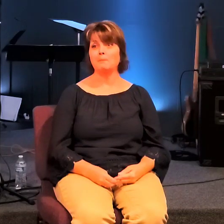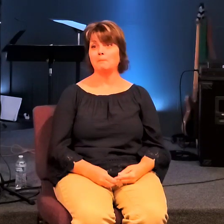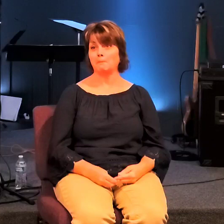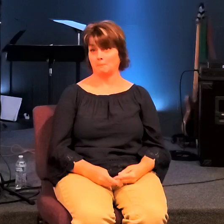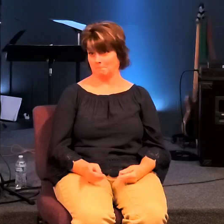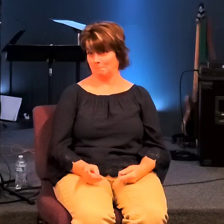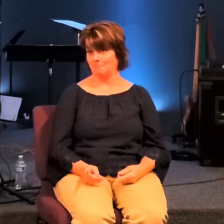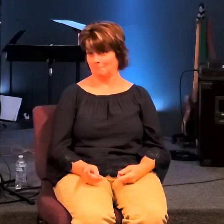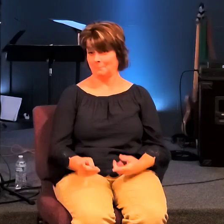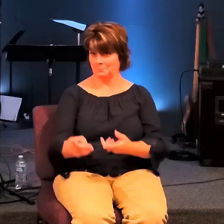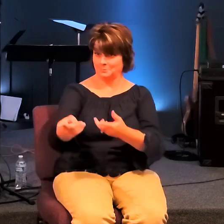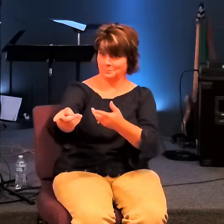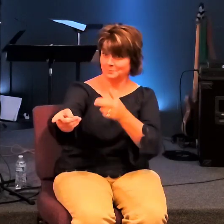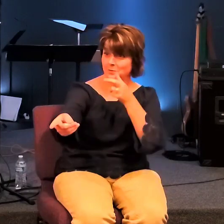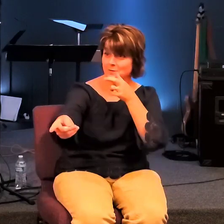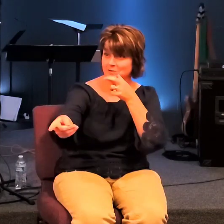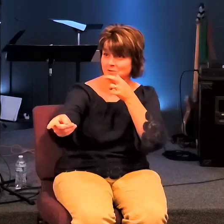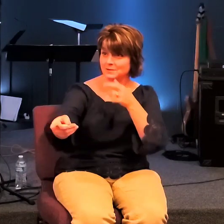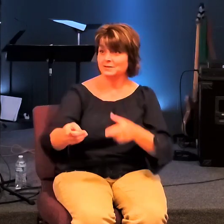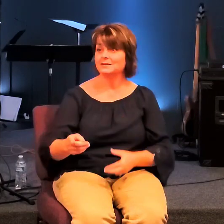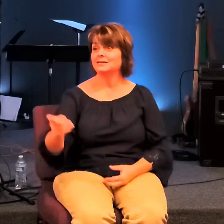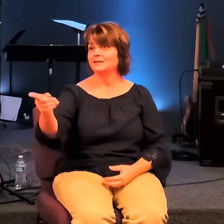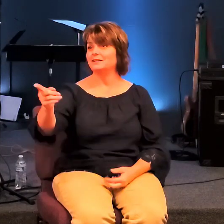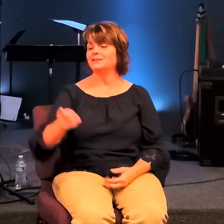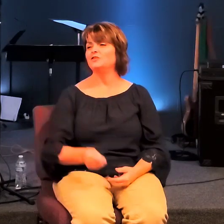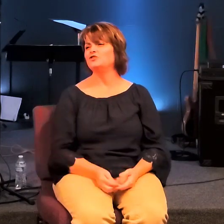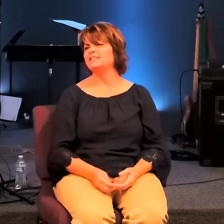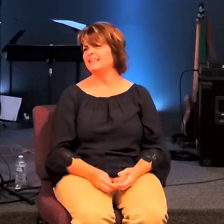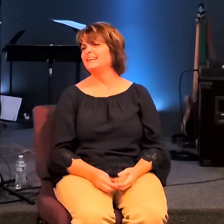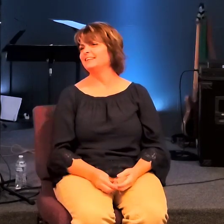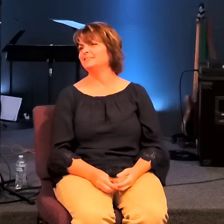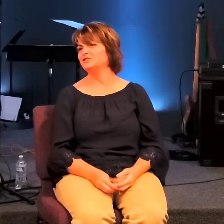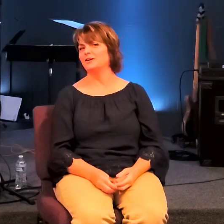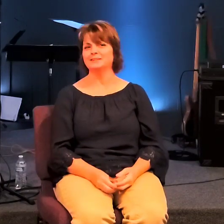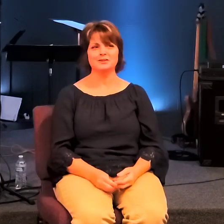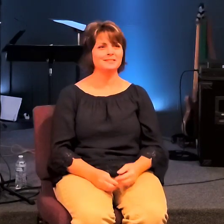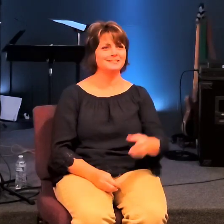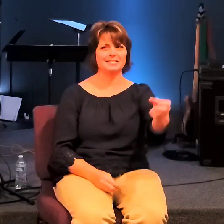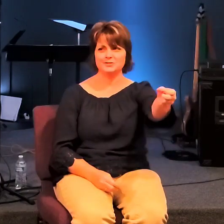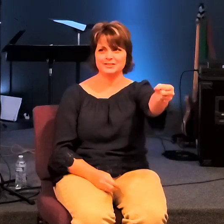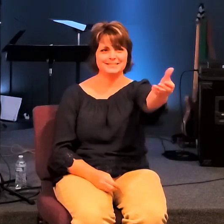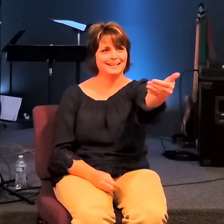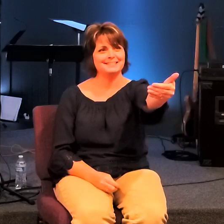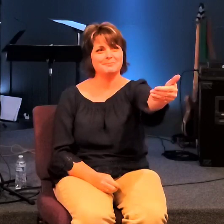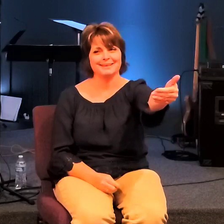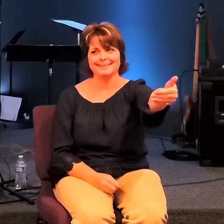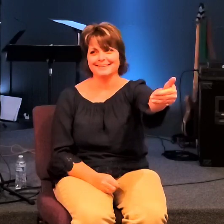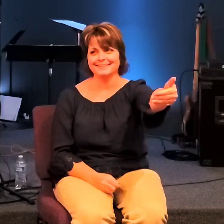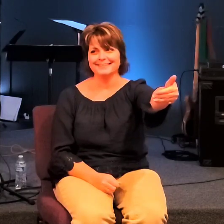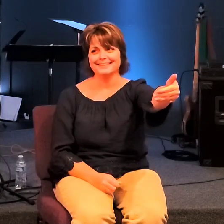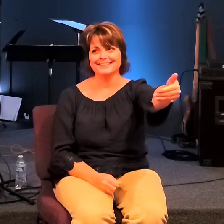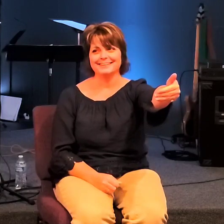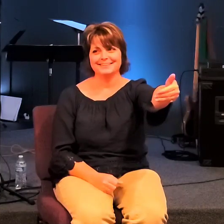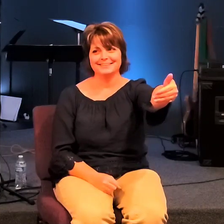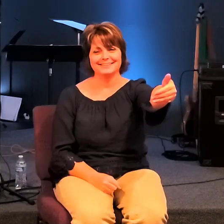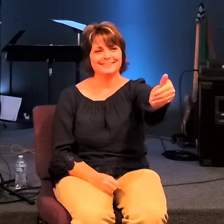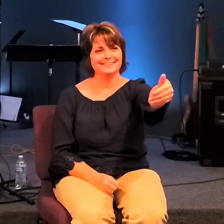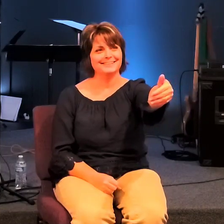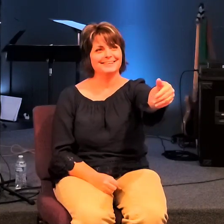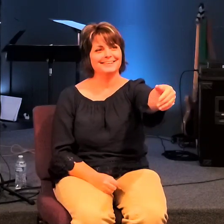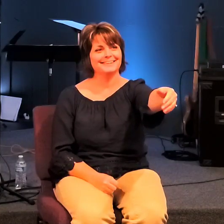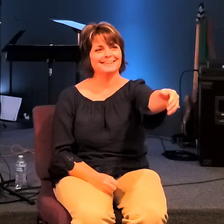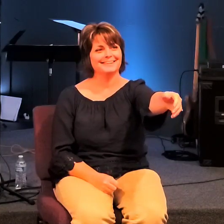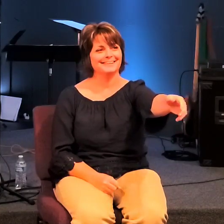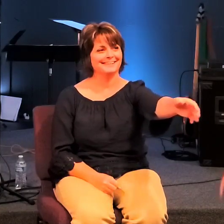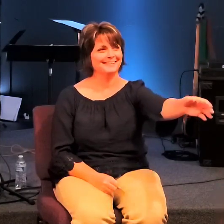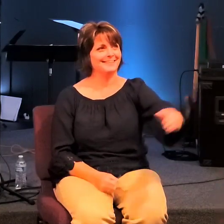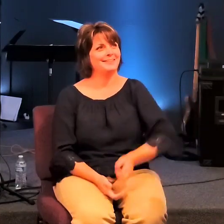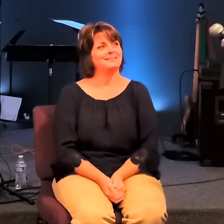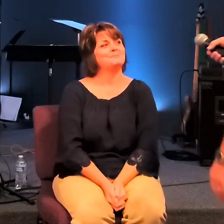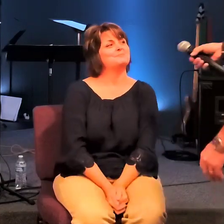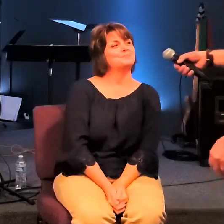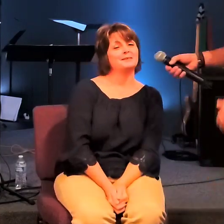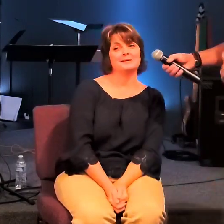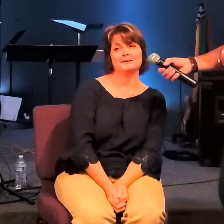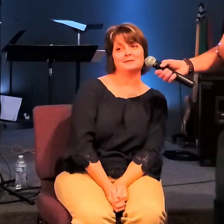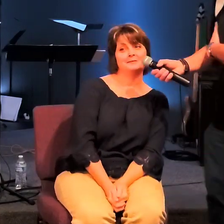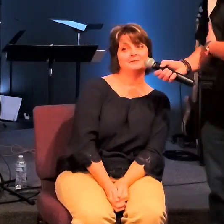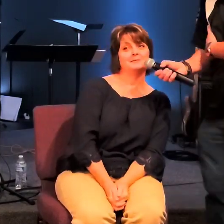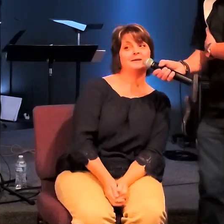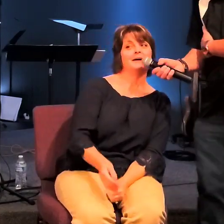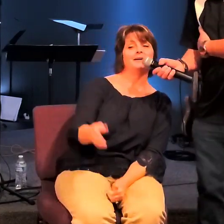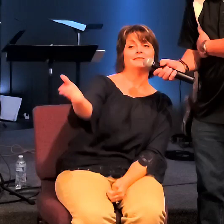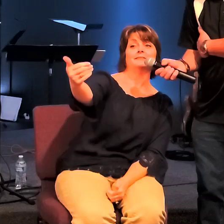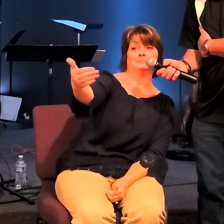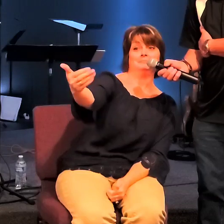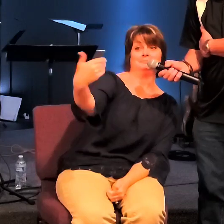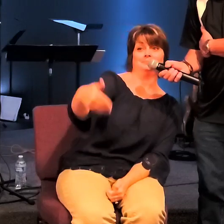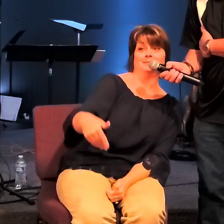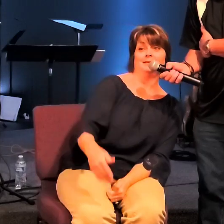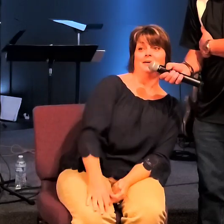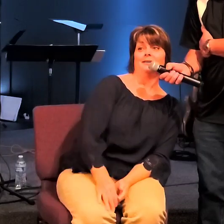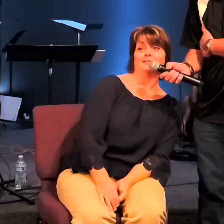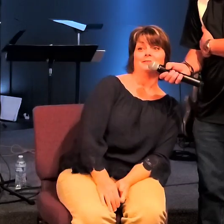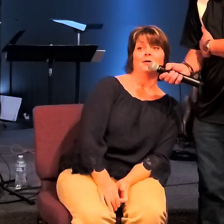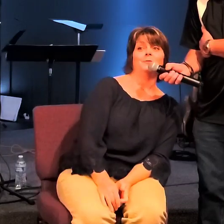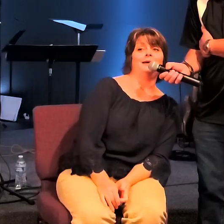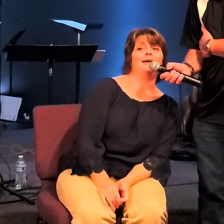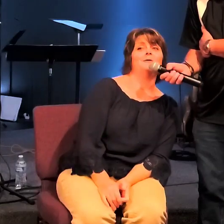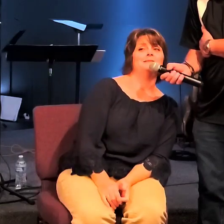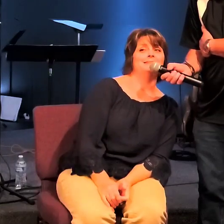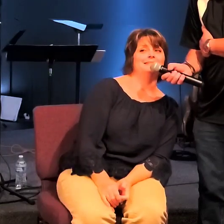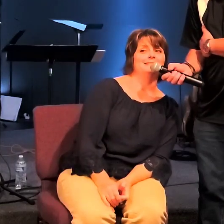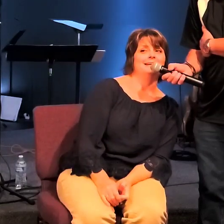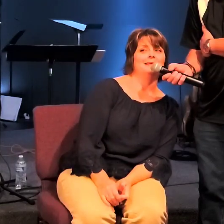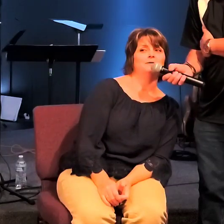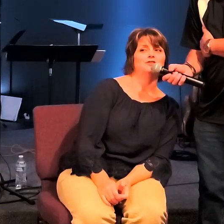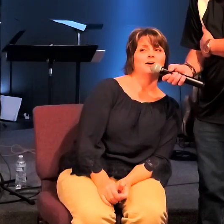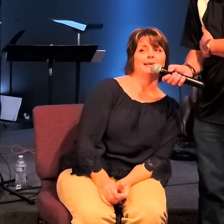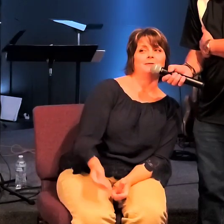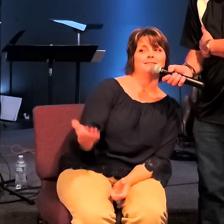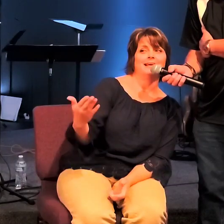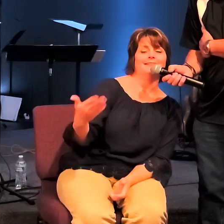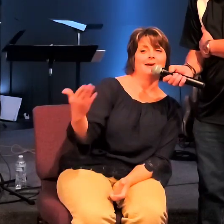but Sean kept saying that I should say something when pastor Joel was talking about simplicity